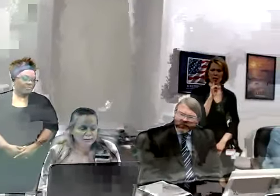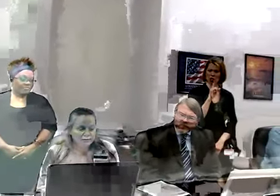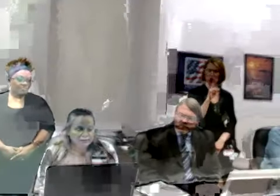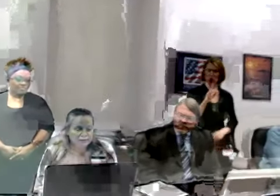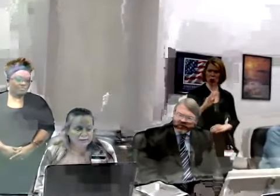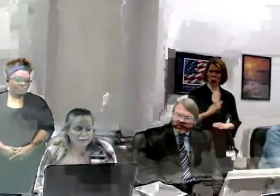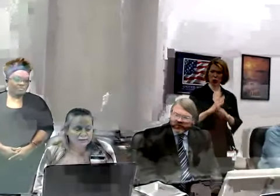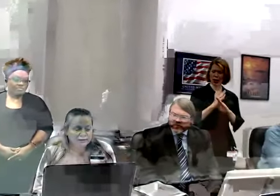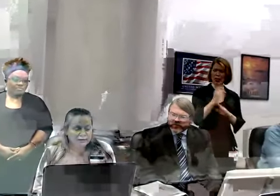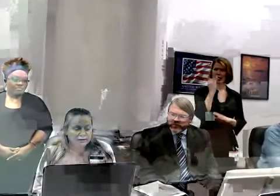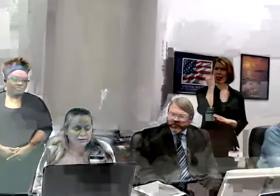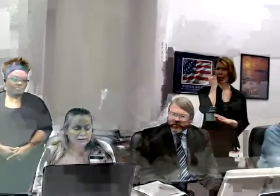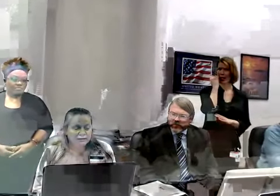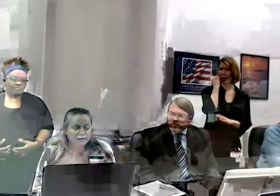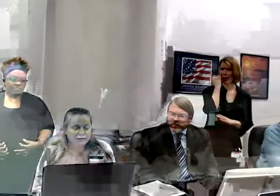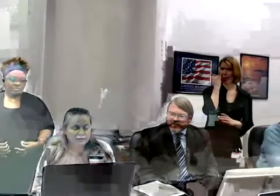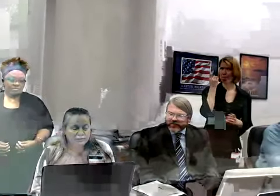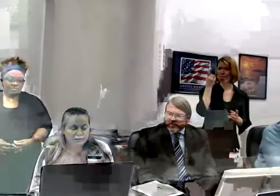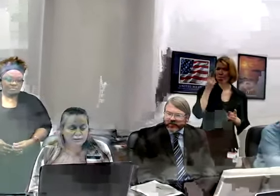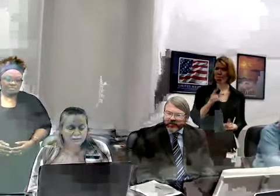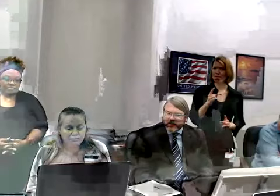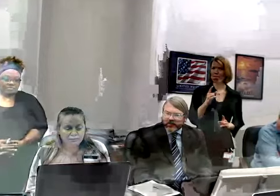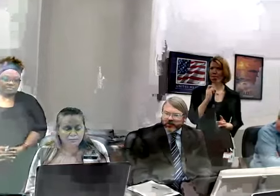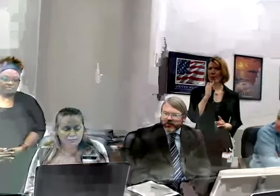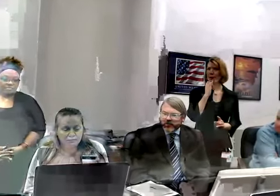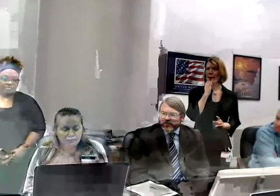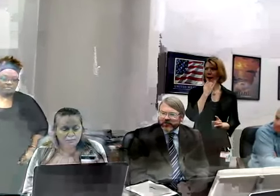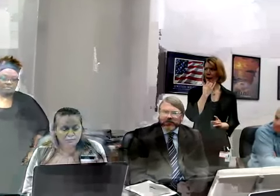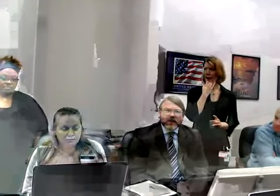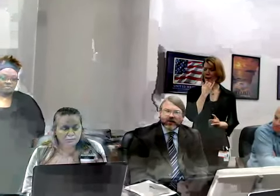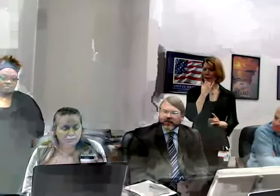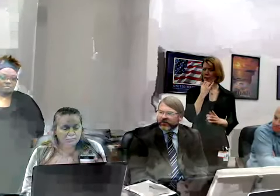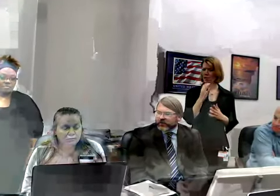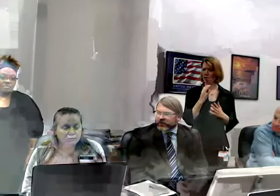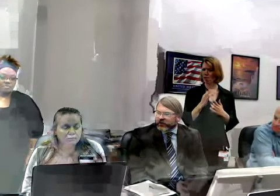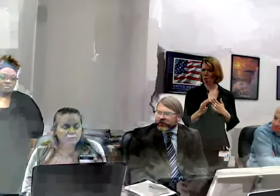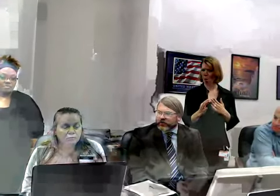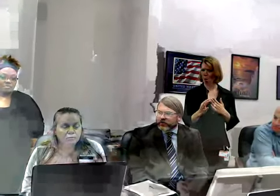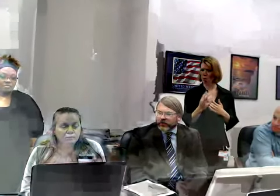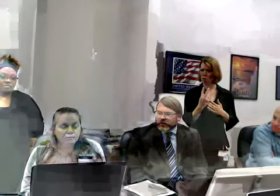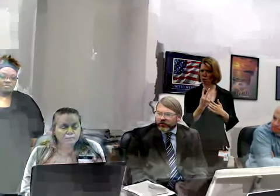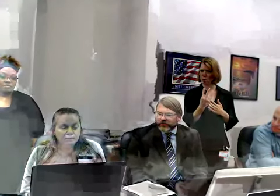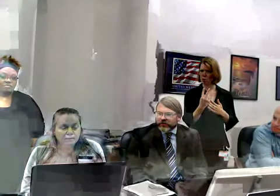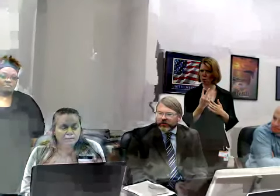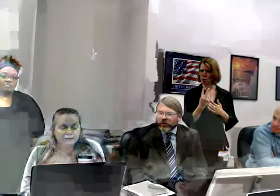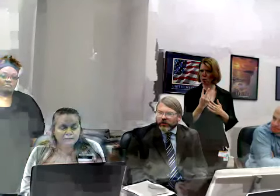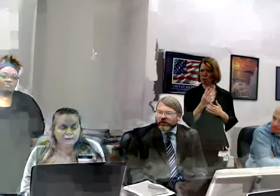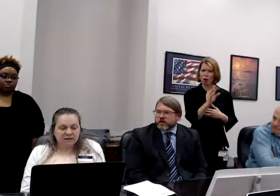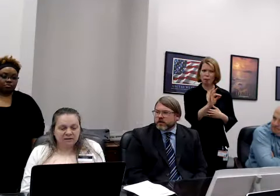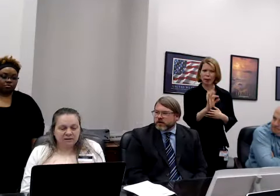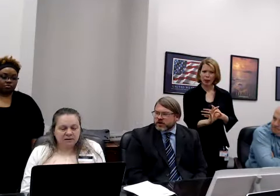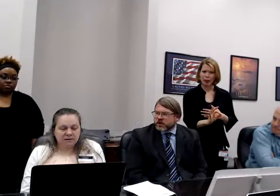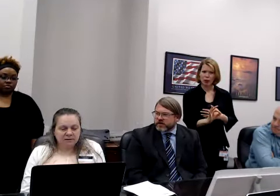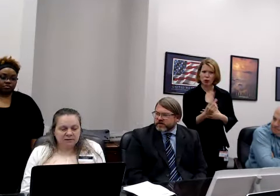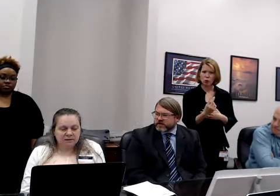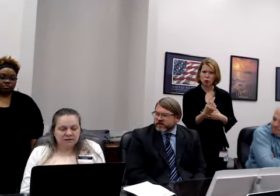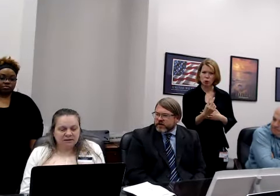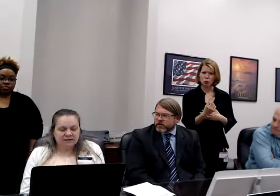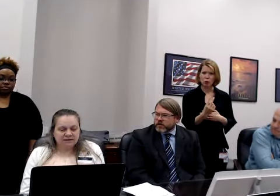if for instance you accidentally choose two candidates and there was only one choice available?